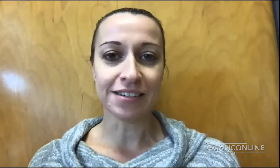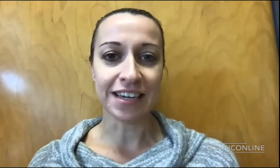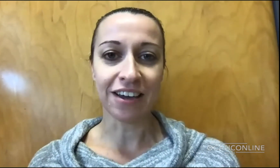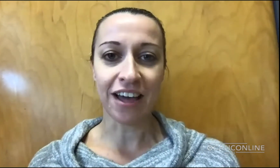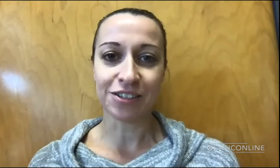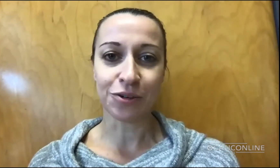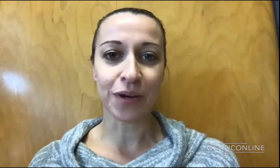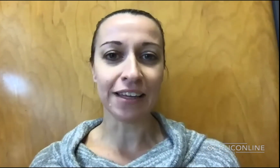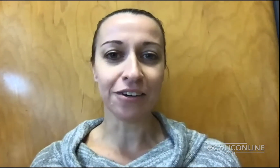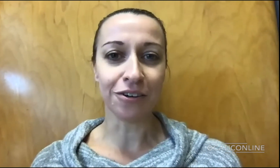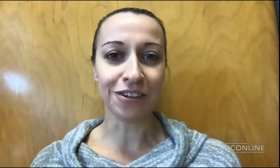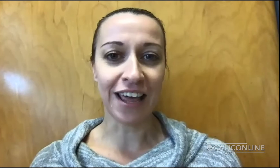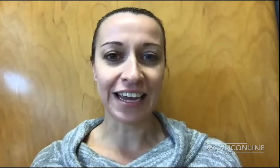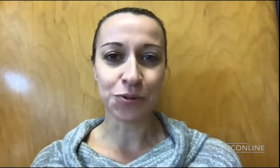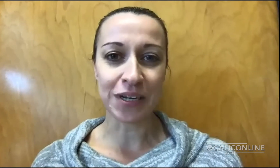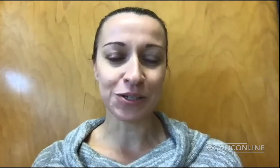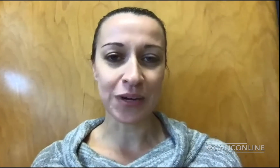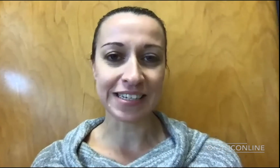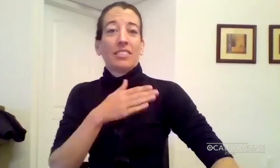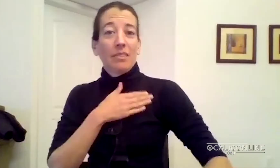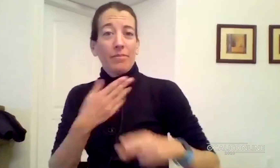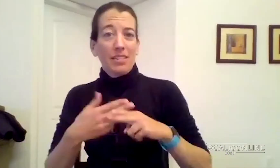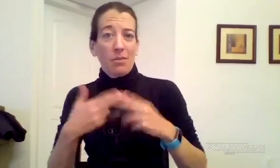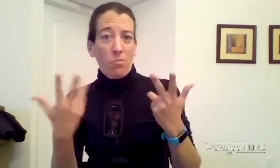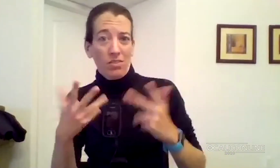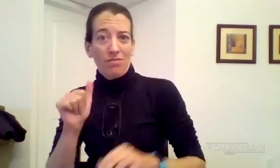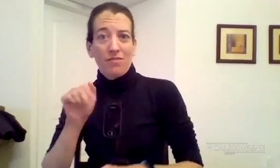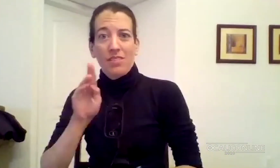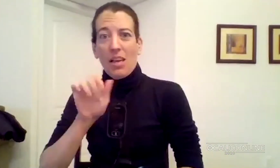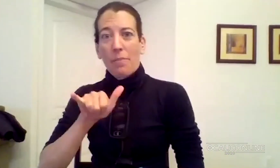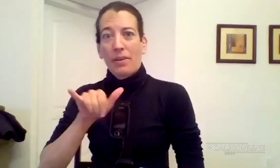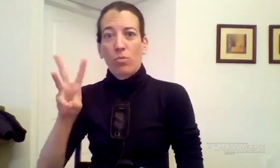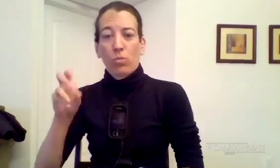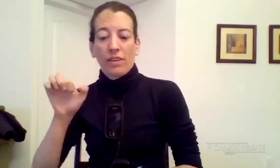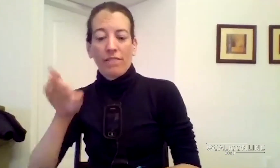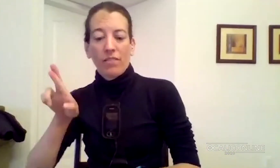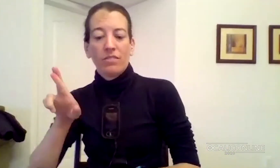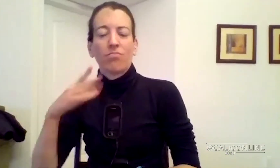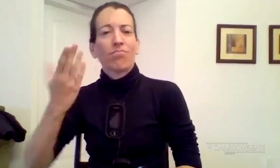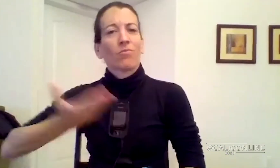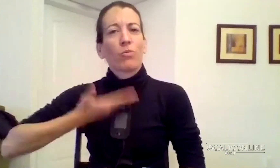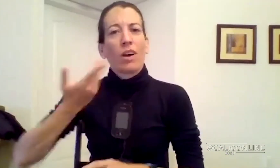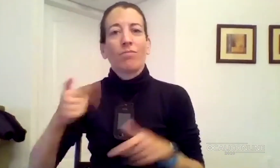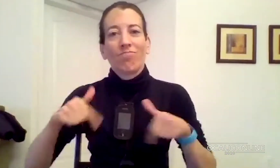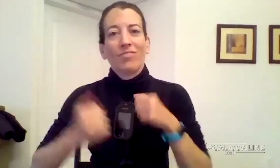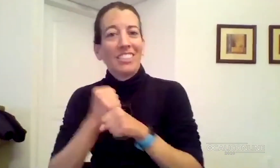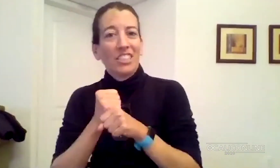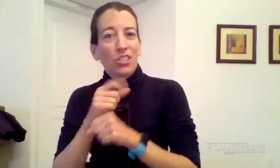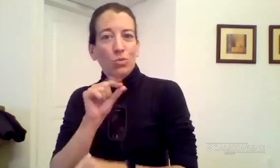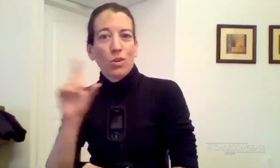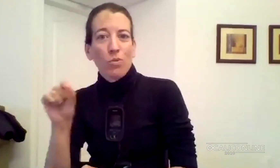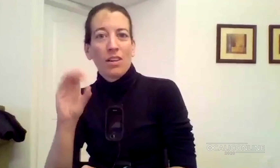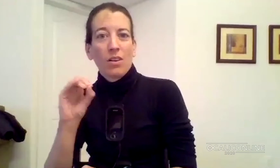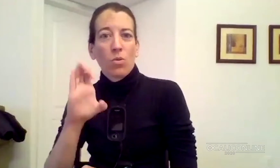presenting at OCALICON online 2020. My name is Abbey Weaver. and welcome to OCALICON 2020.